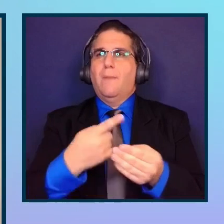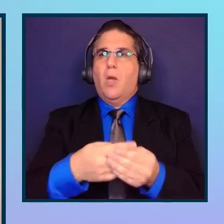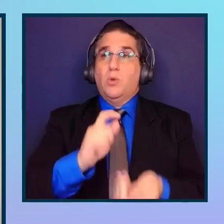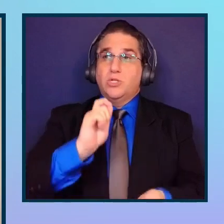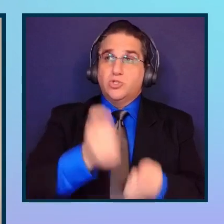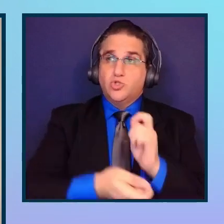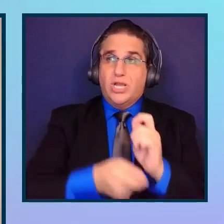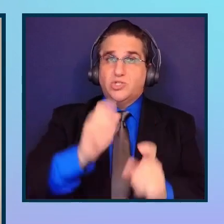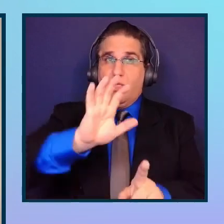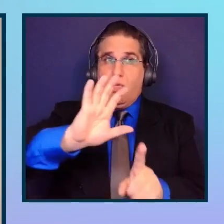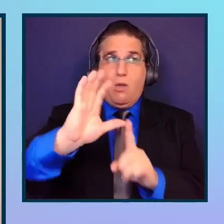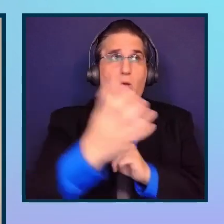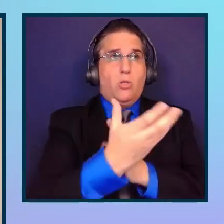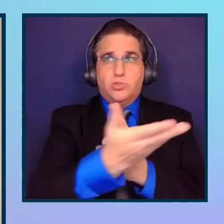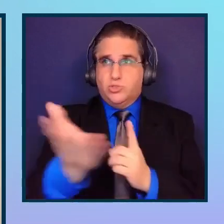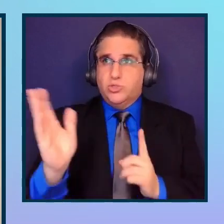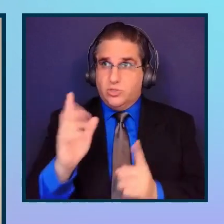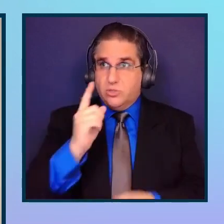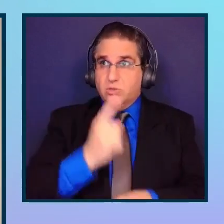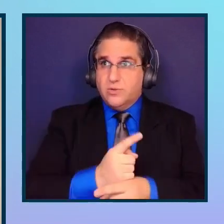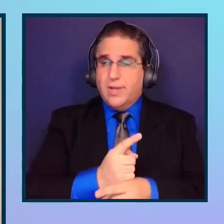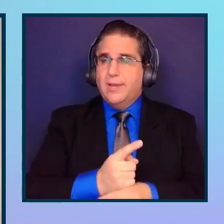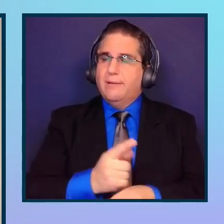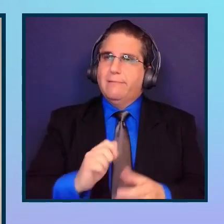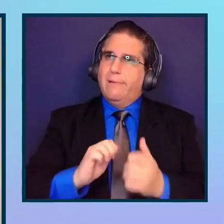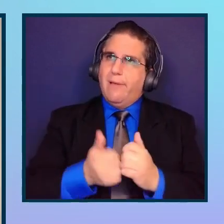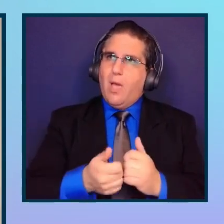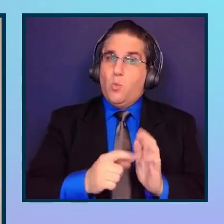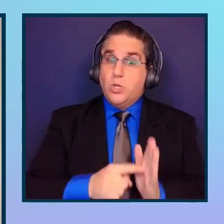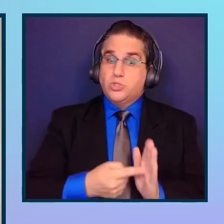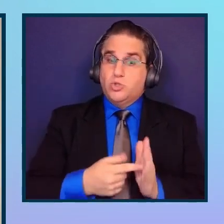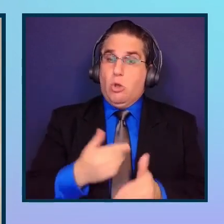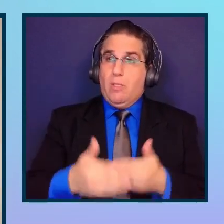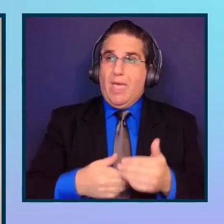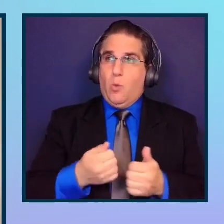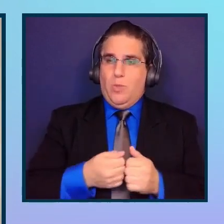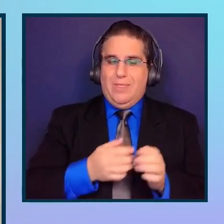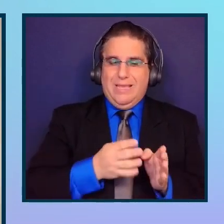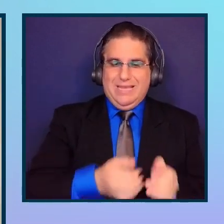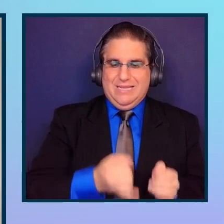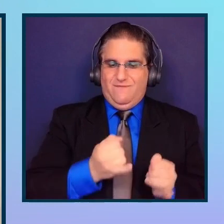and how we can start that on an individual level and grow that.